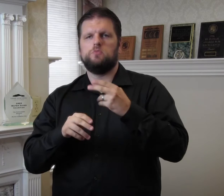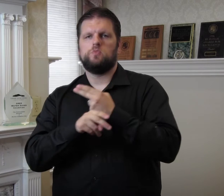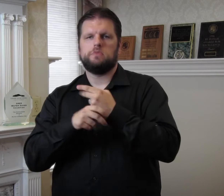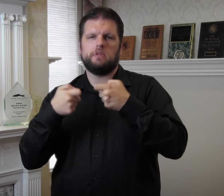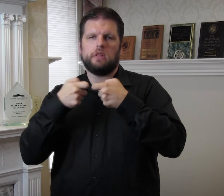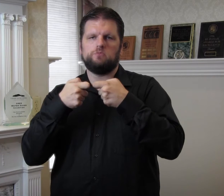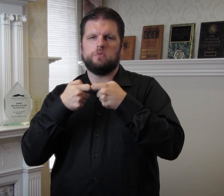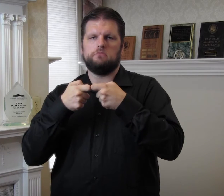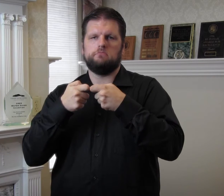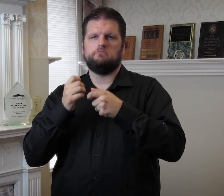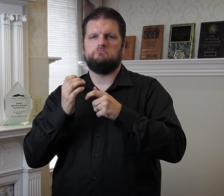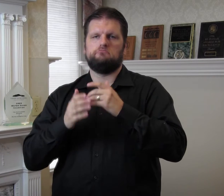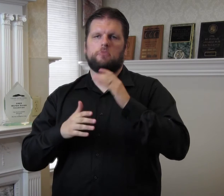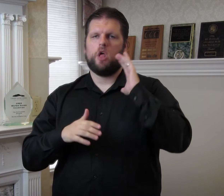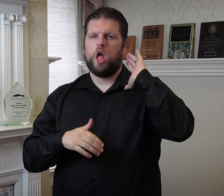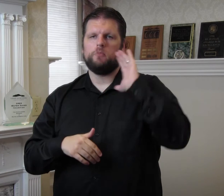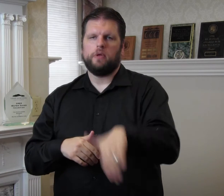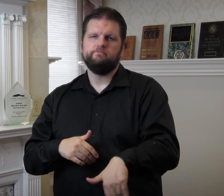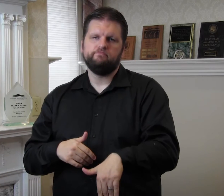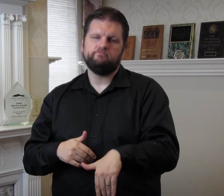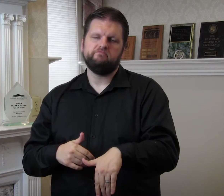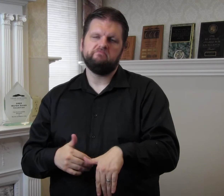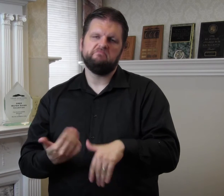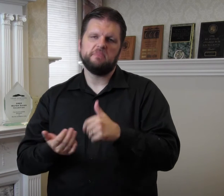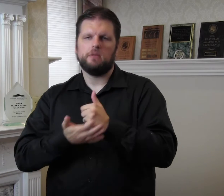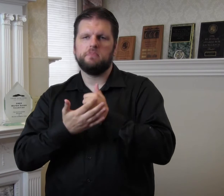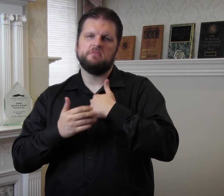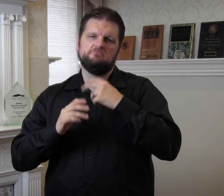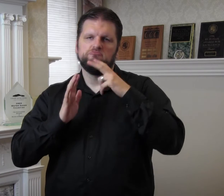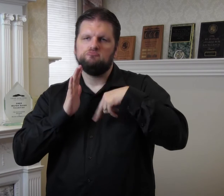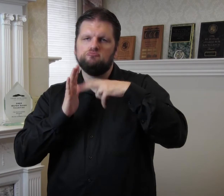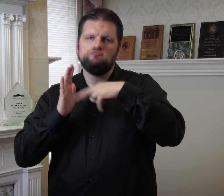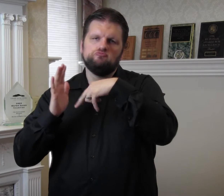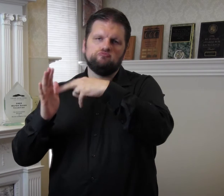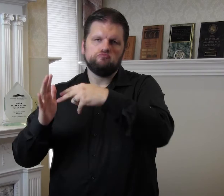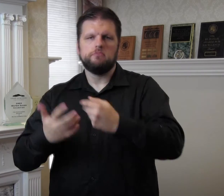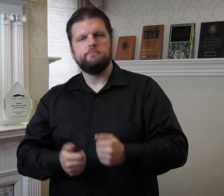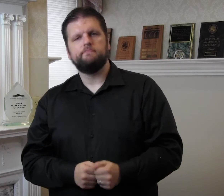the transition to electronic reading all way.